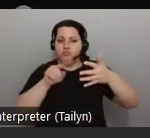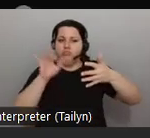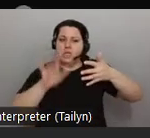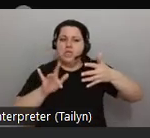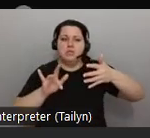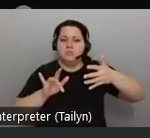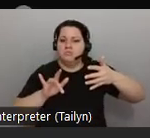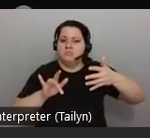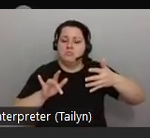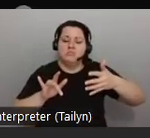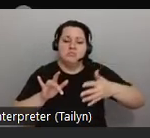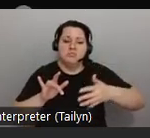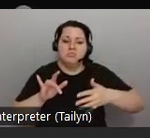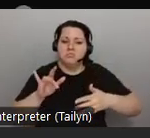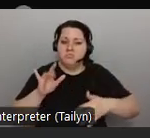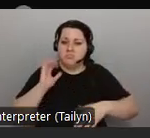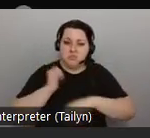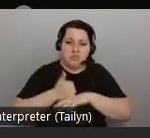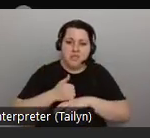to send out to the public, you have a particular set of guidelines you follow or a particular style you make, you